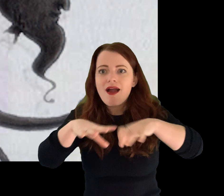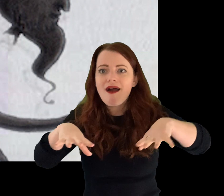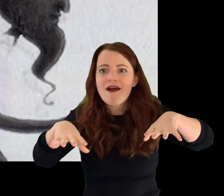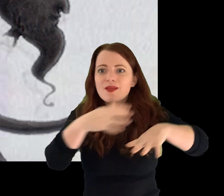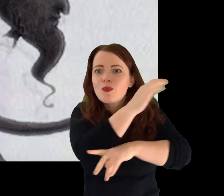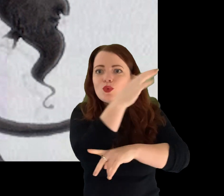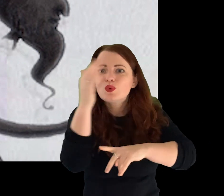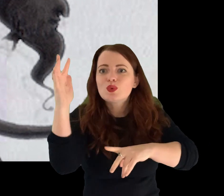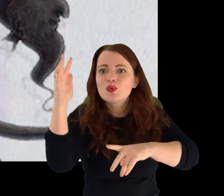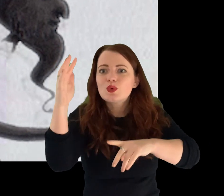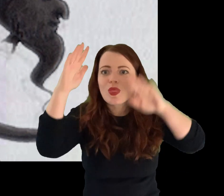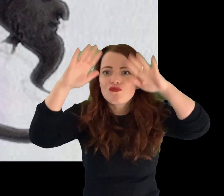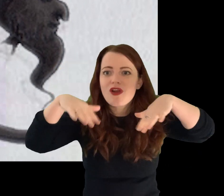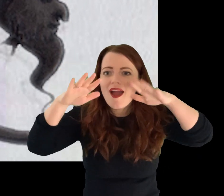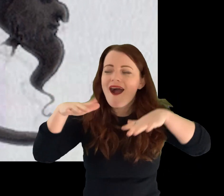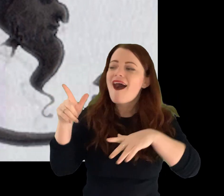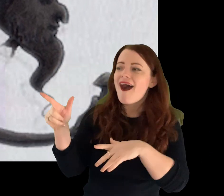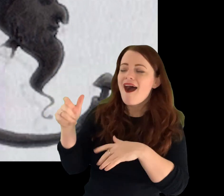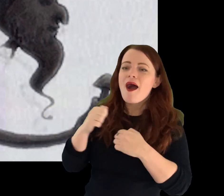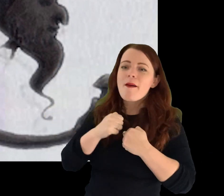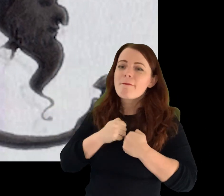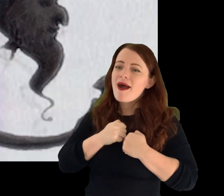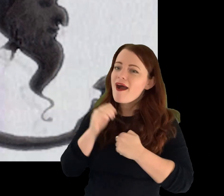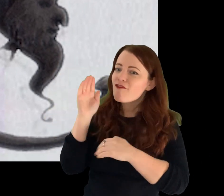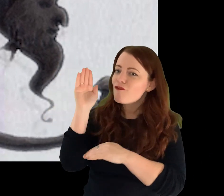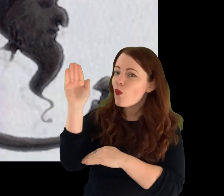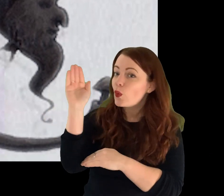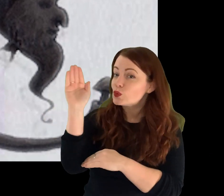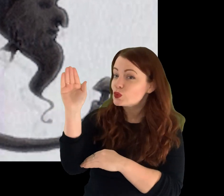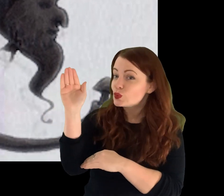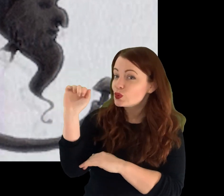“Ah, my dear fortune for that is your name.